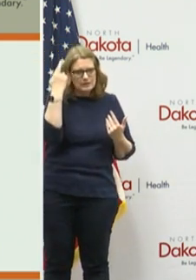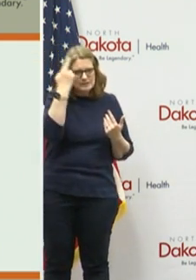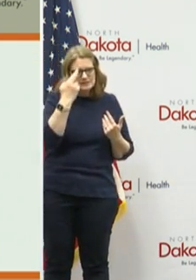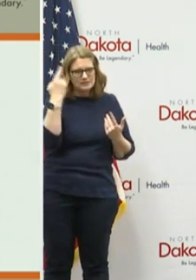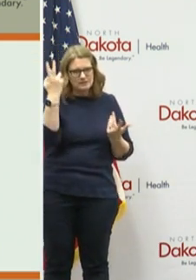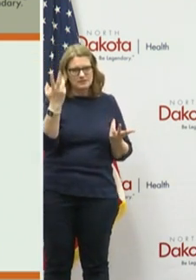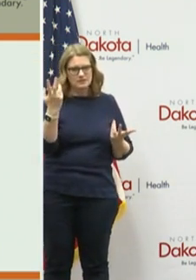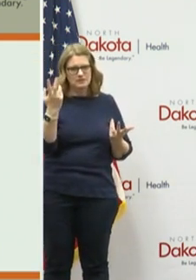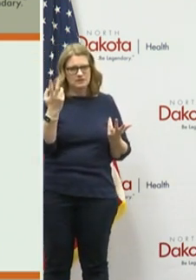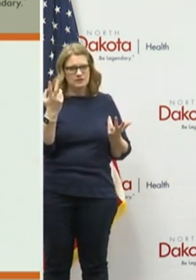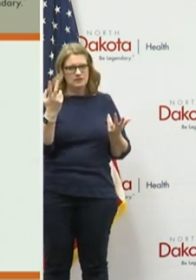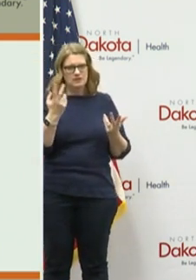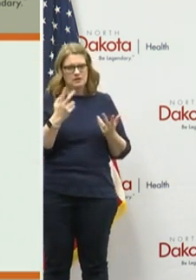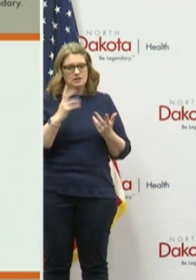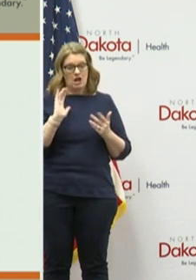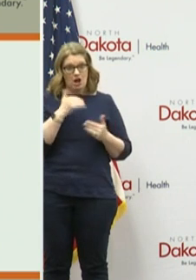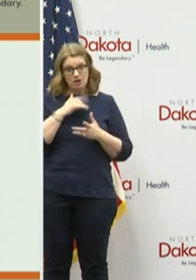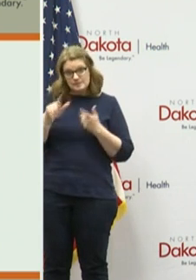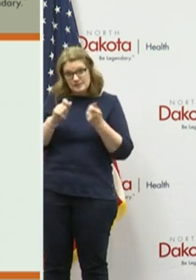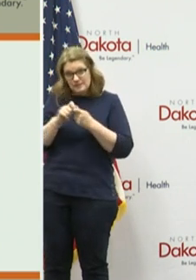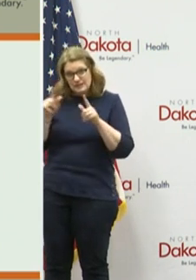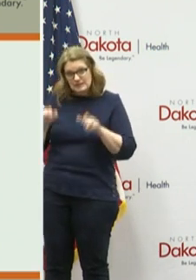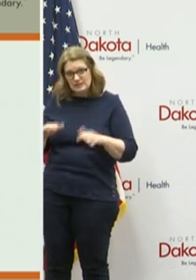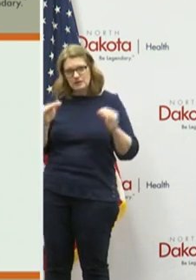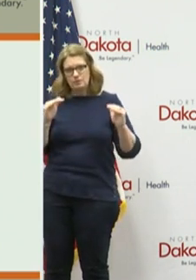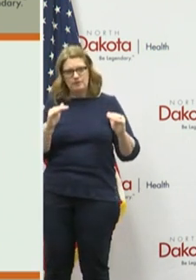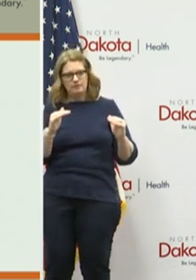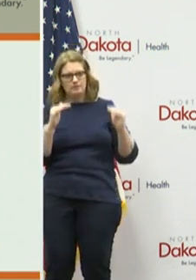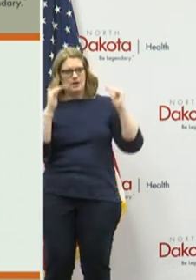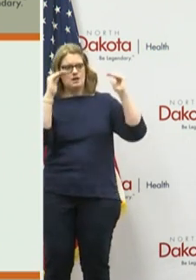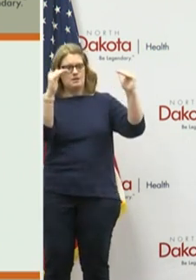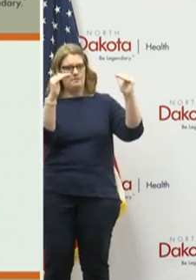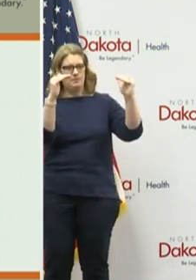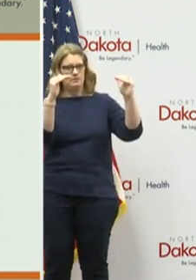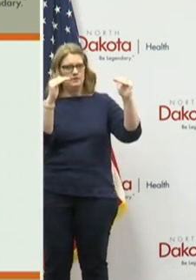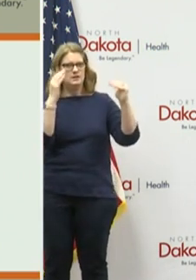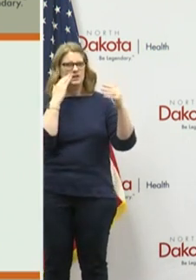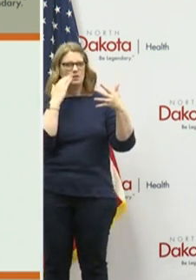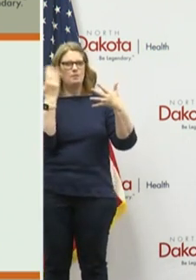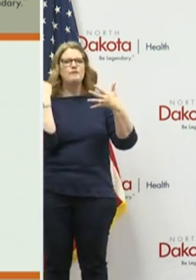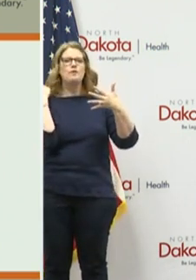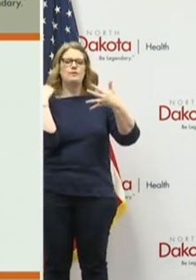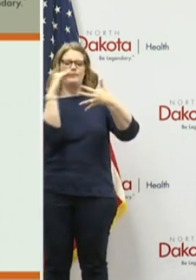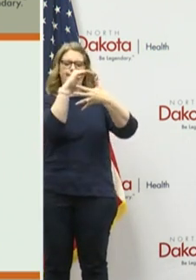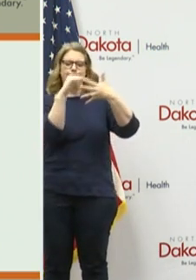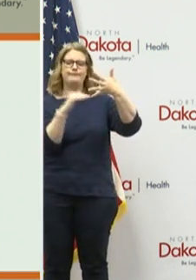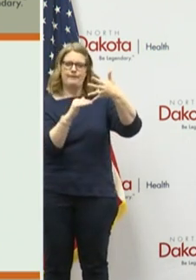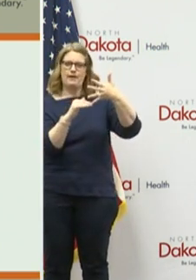LOWEST POSITIVE RATE, WE'VE CLIMBED UP A LITTLE BIT, AND I THINK BECAUSE OF THE GREAT JOB WE'RE DOING ON OUR TARGETED